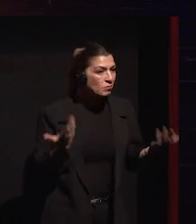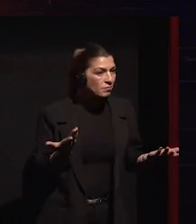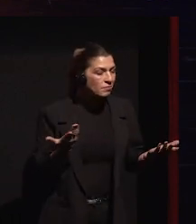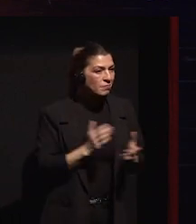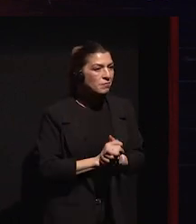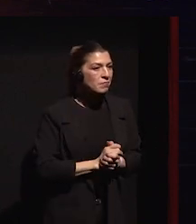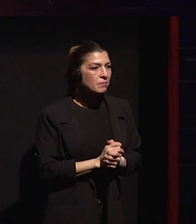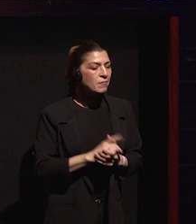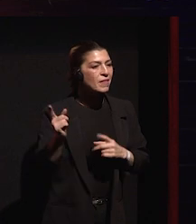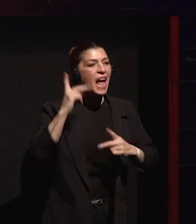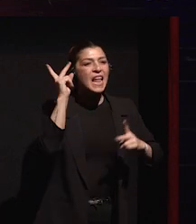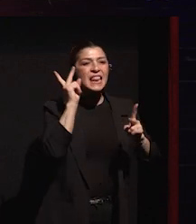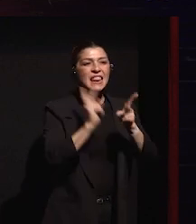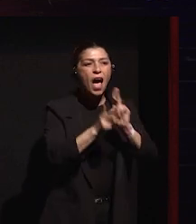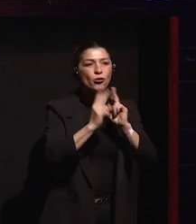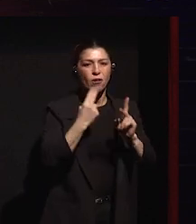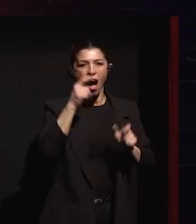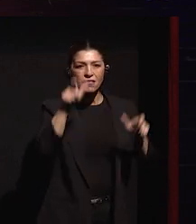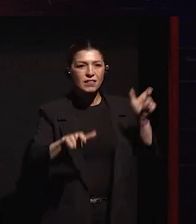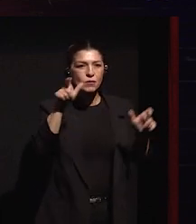Which is a fantastic theater built